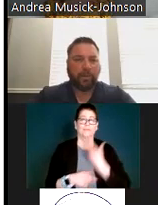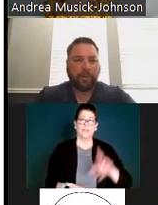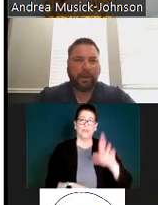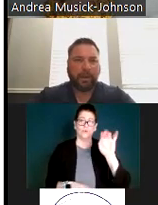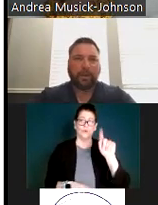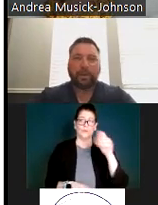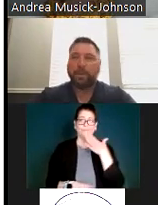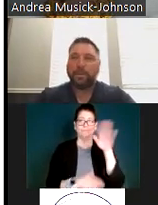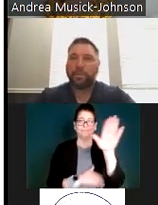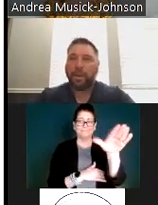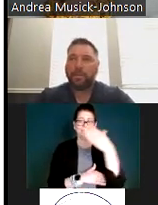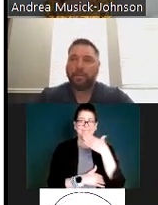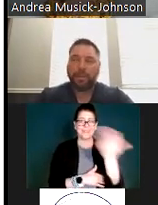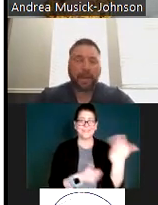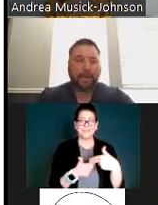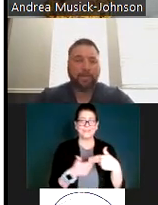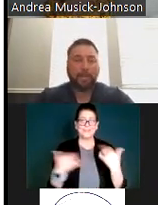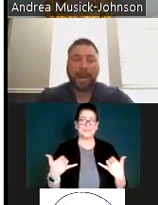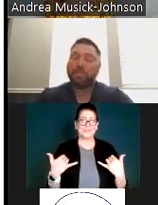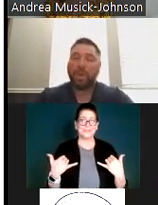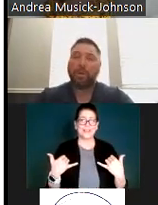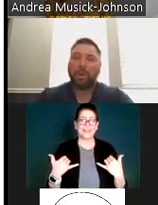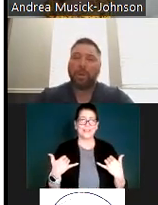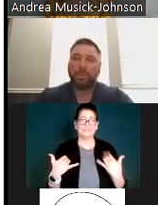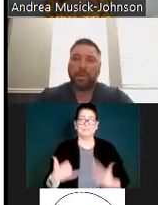all for being here and coming to this training. My name is Robert Brannon.